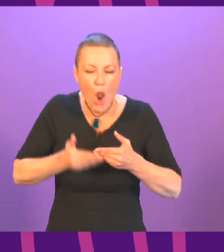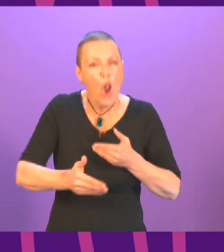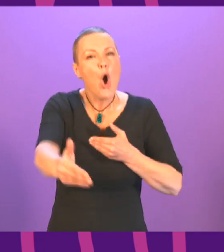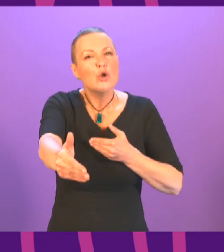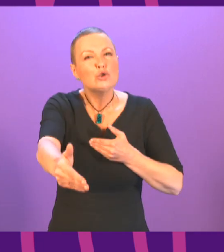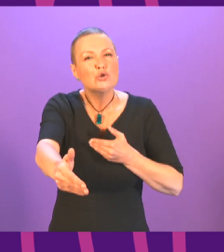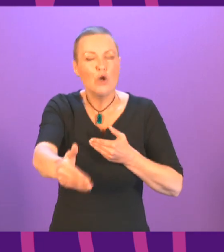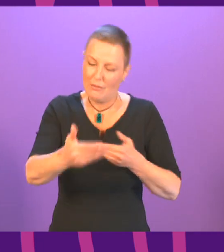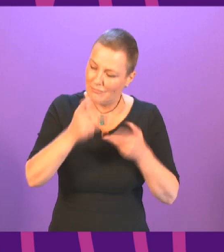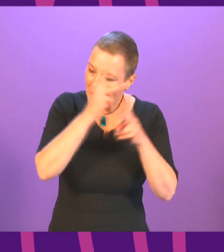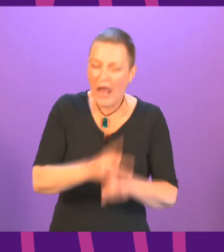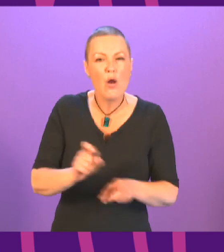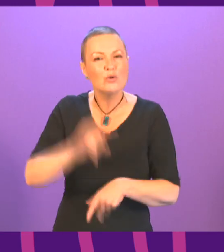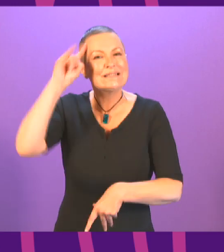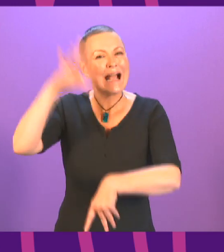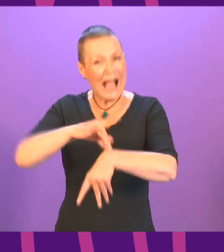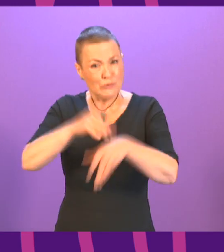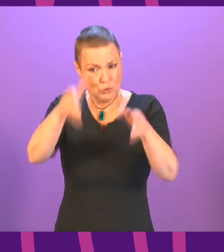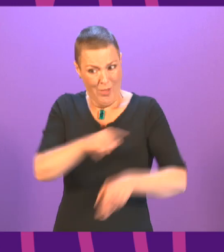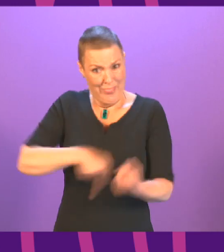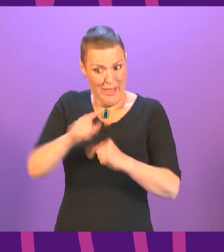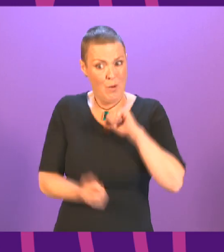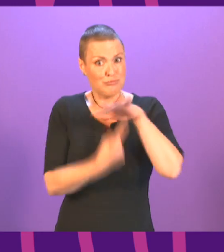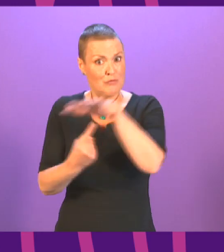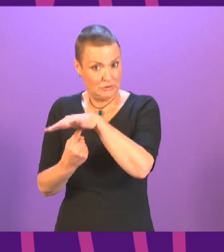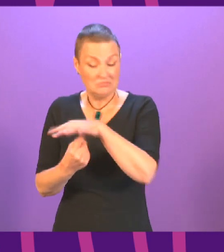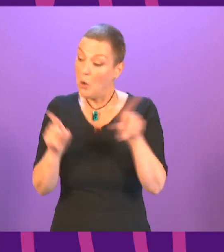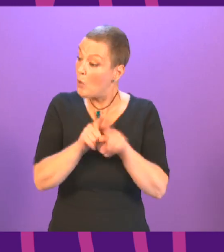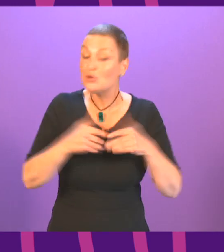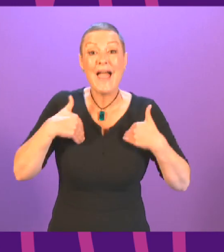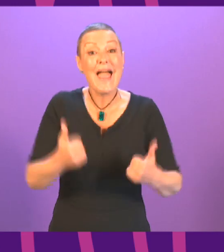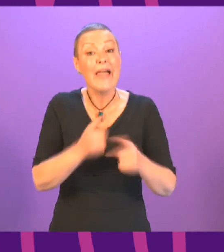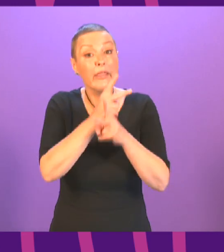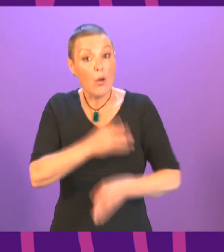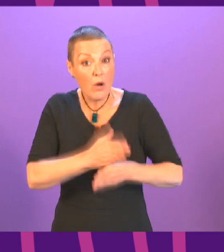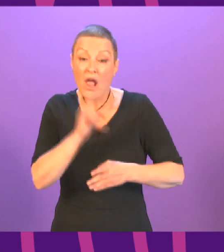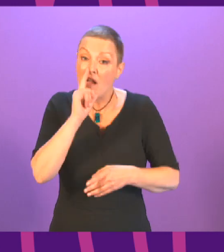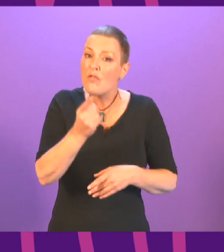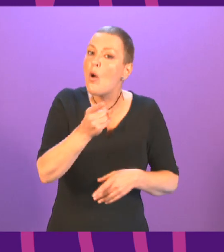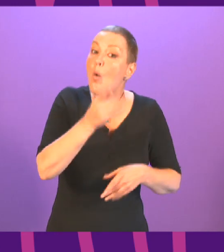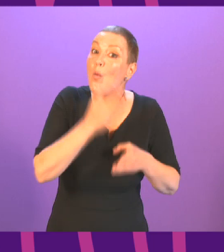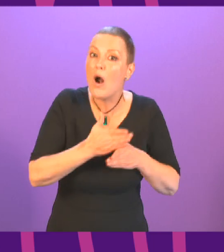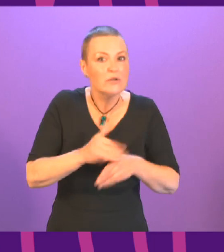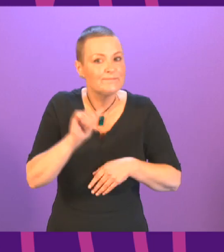psychiatry wards. Healthcare workers are already also offered testing if they are working on